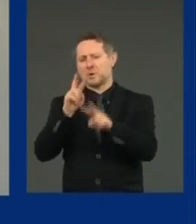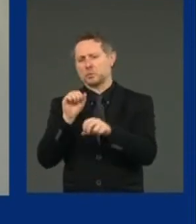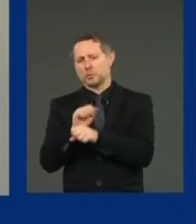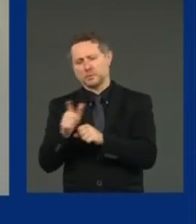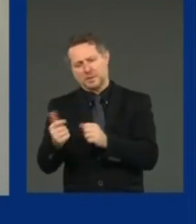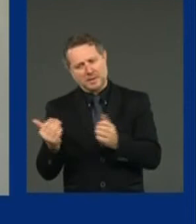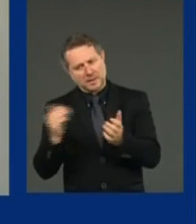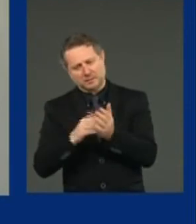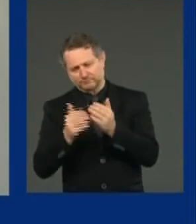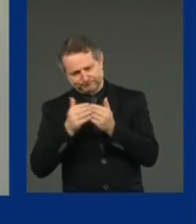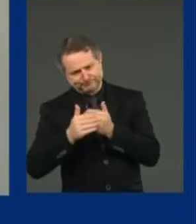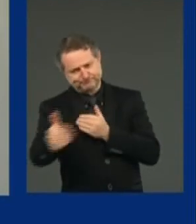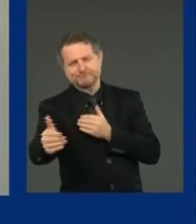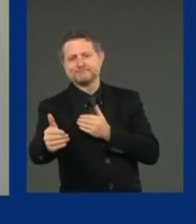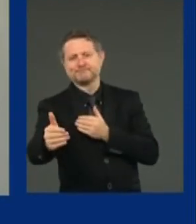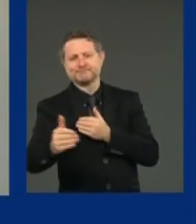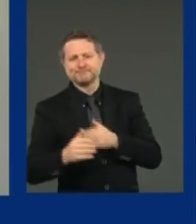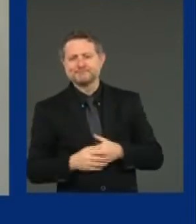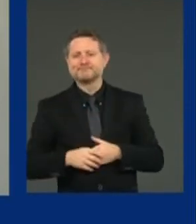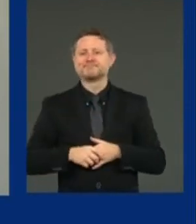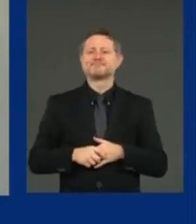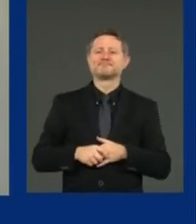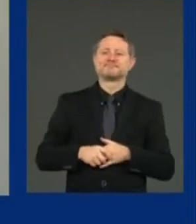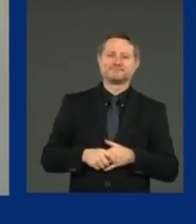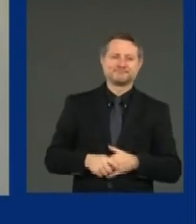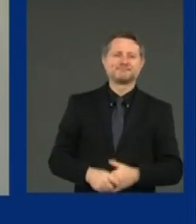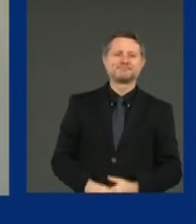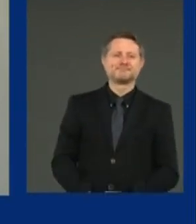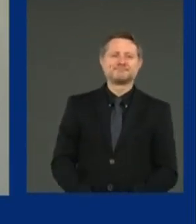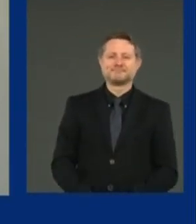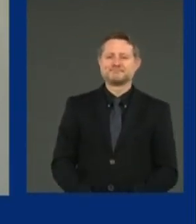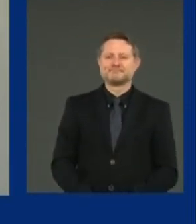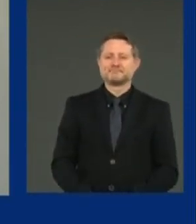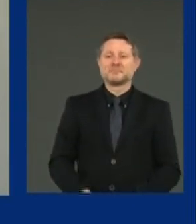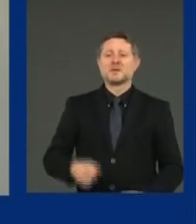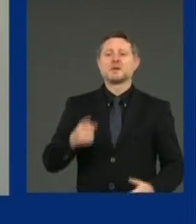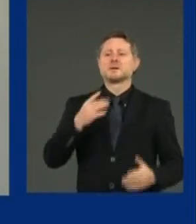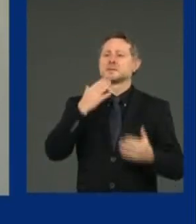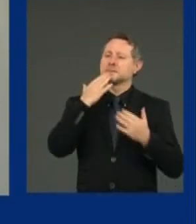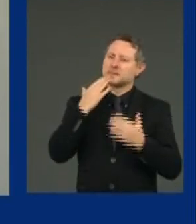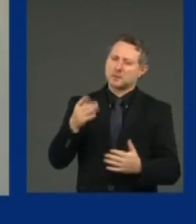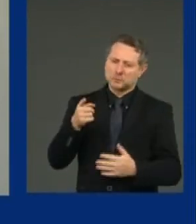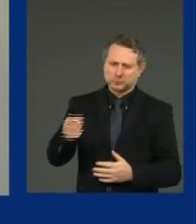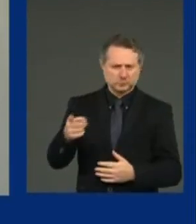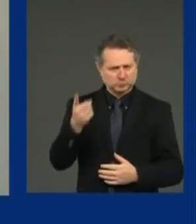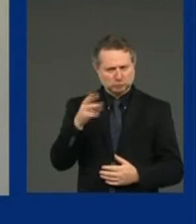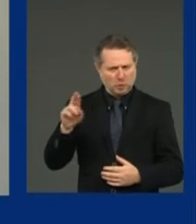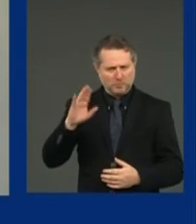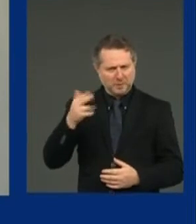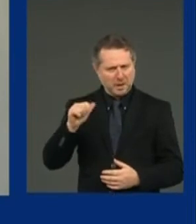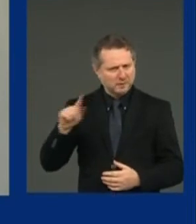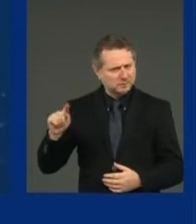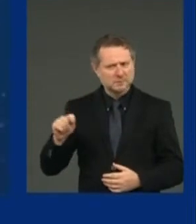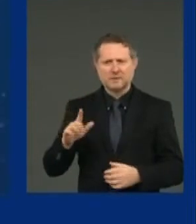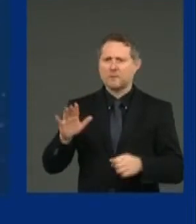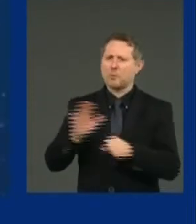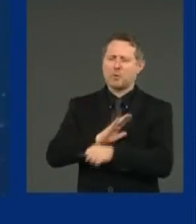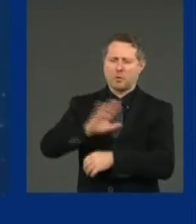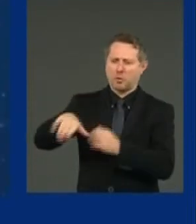Dr. BHATT. THANK YOU VERY MUCH FOR BEING WITH US. I LOOK FORWARD TO SEEKING TO YOU IN THE DAYS AHEAD. I WANT TO THANK THE DOCTOR VERY